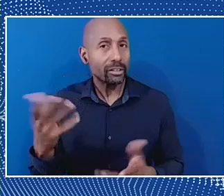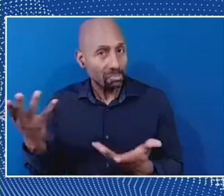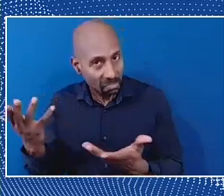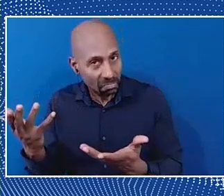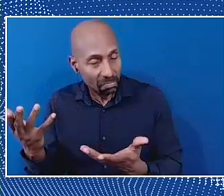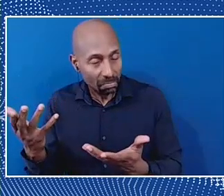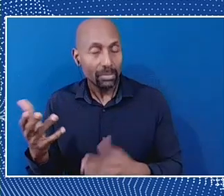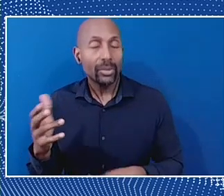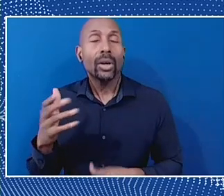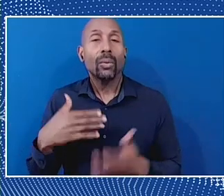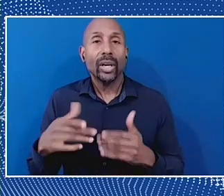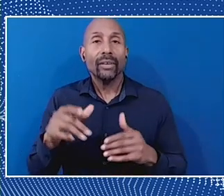way.